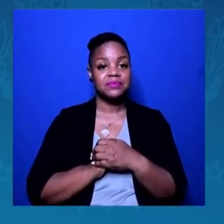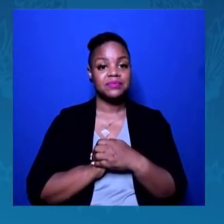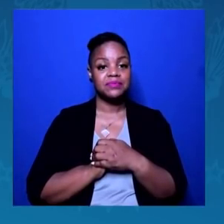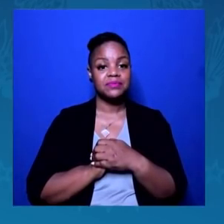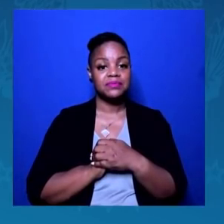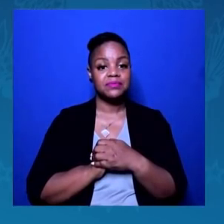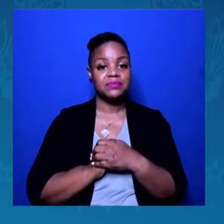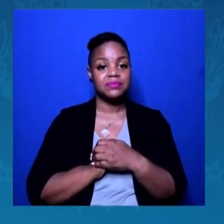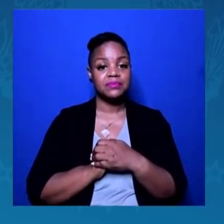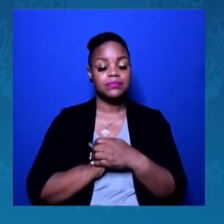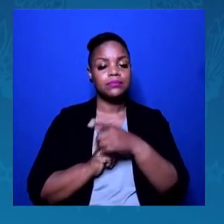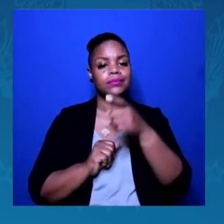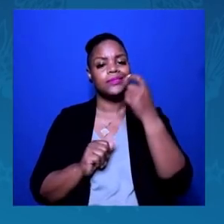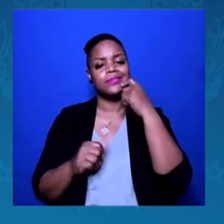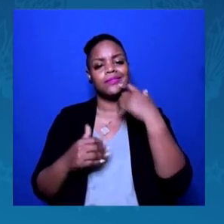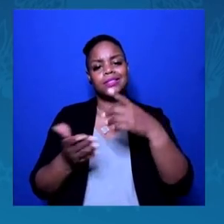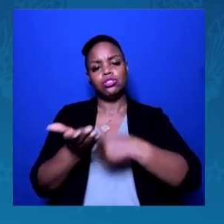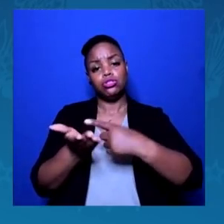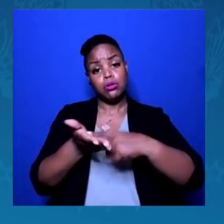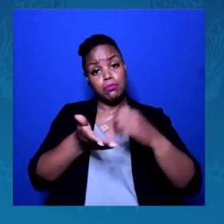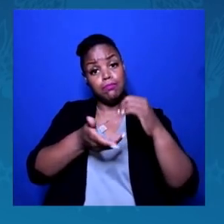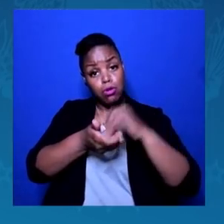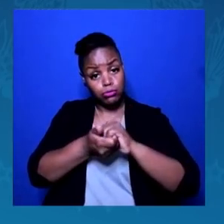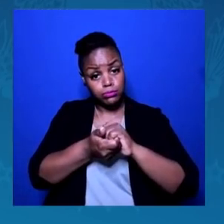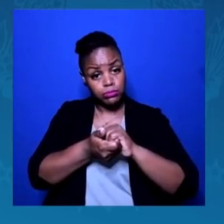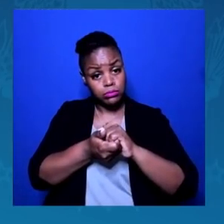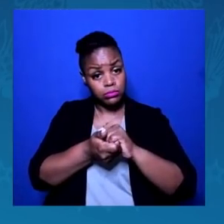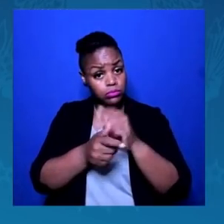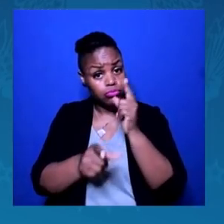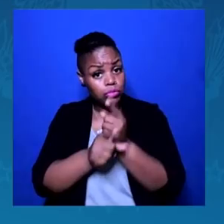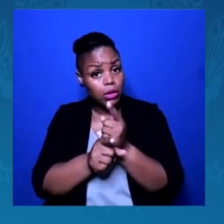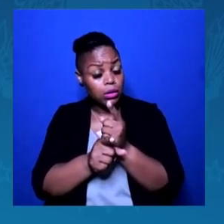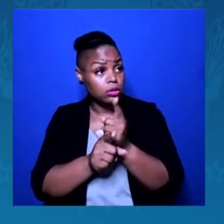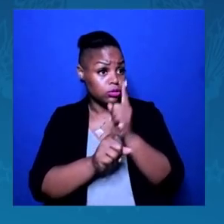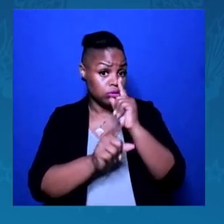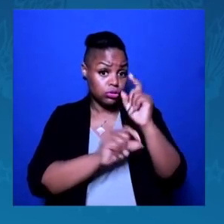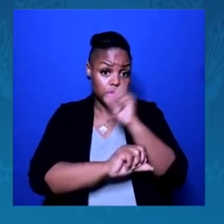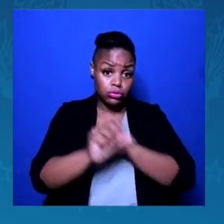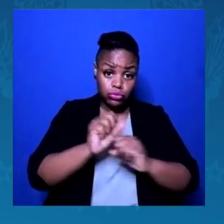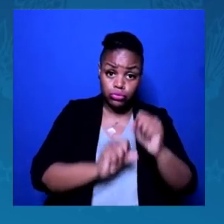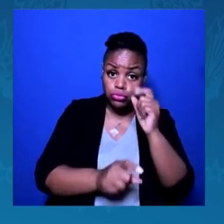Could you please collaborate with us, share with us what you mean by that, any details you can share with that?